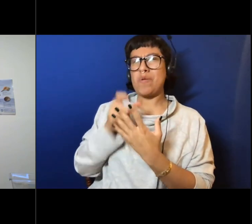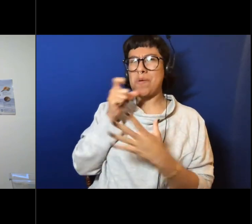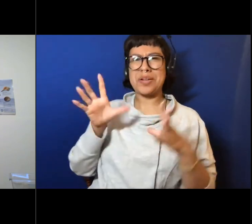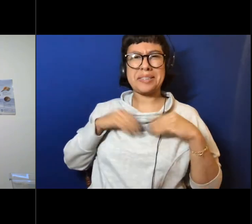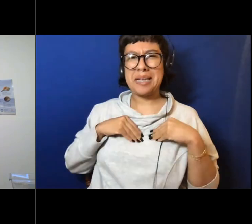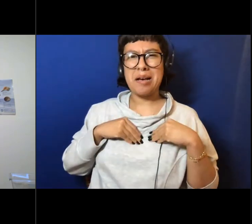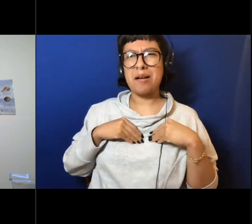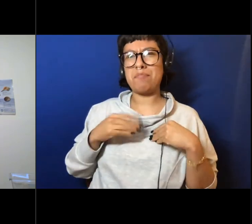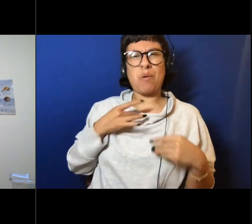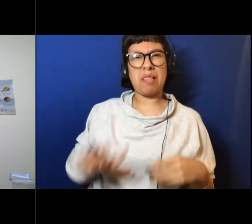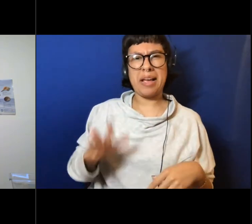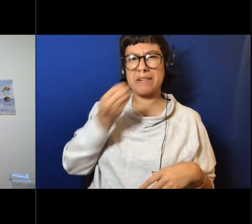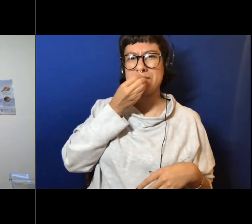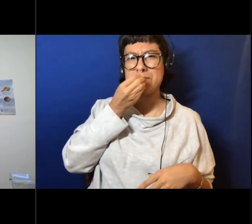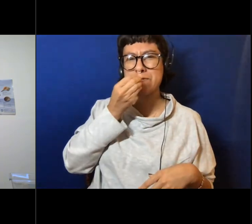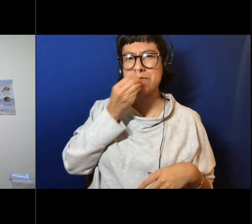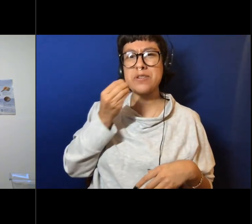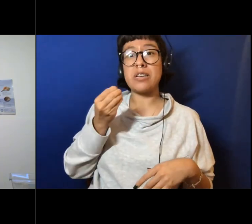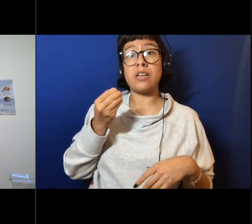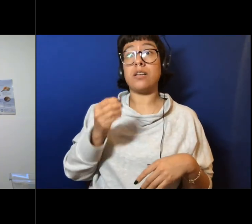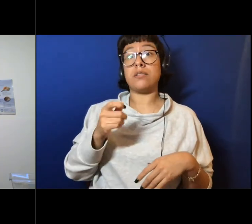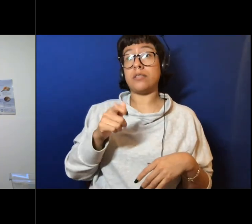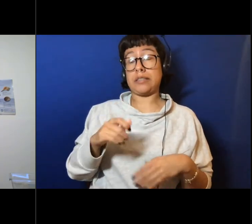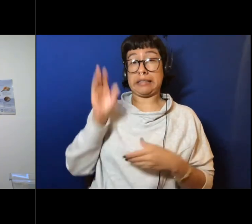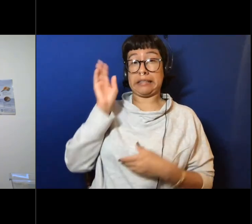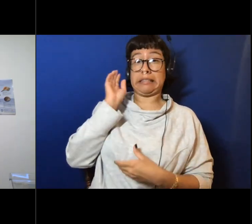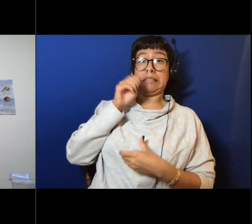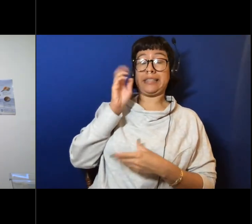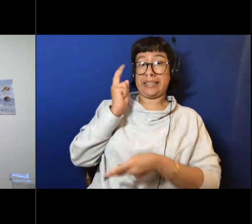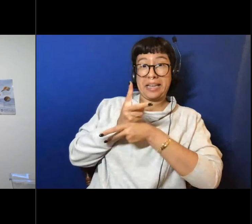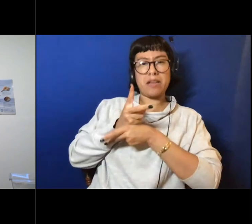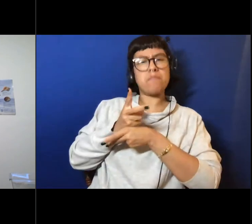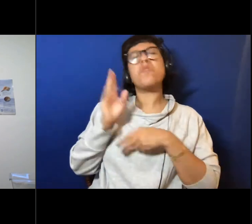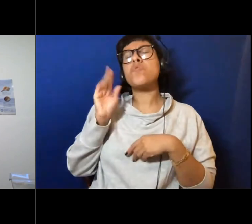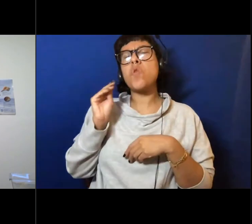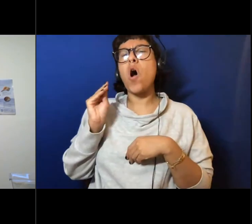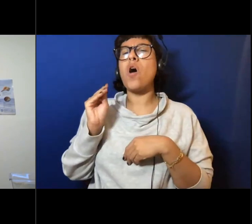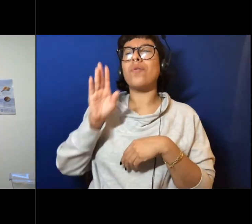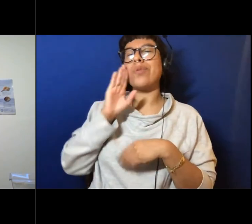they don't necessarily ingest it, but they turn it into something called pseudo feces. And it's just waste.